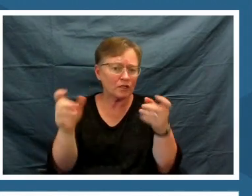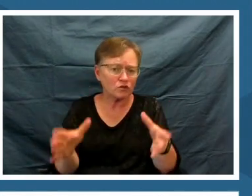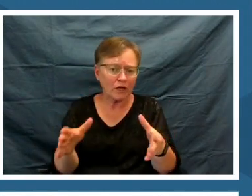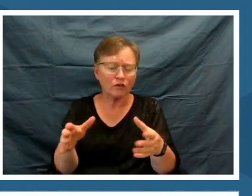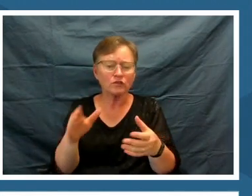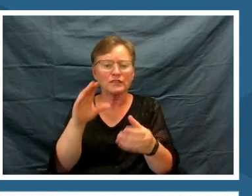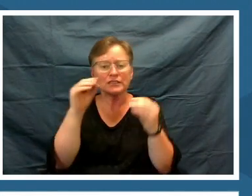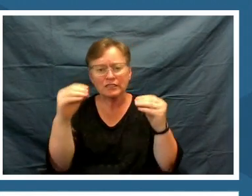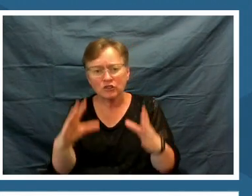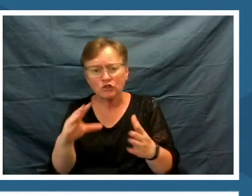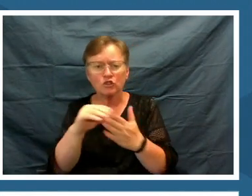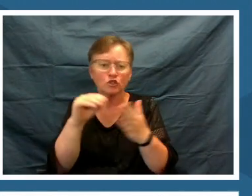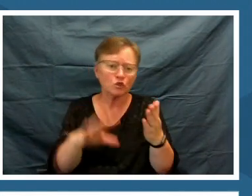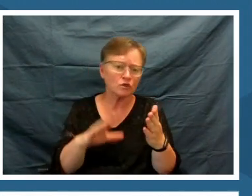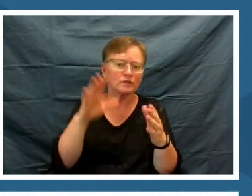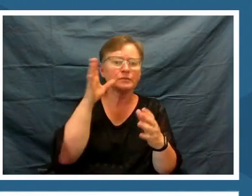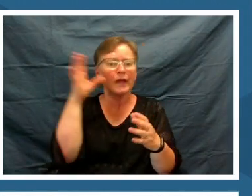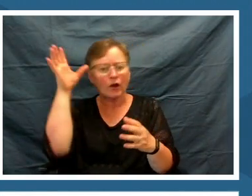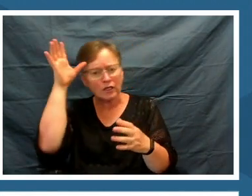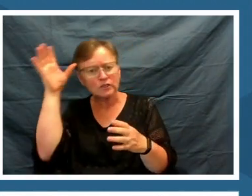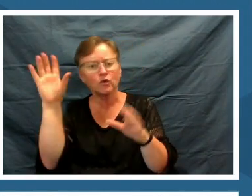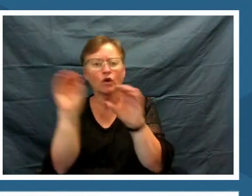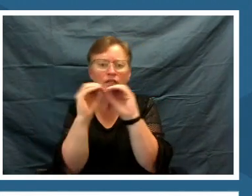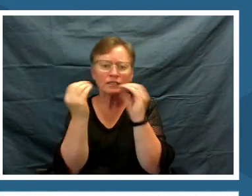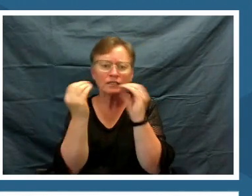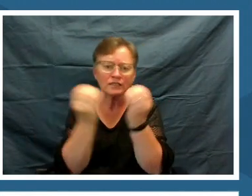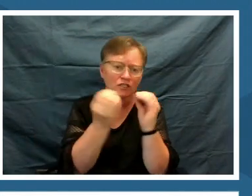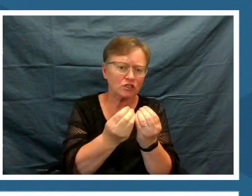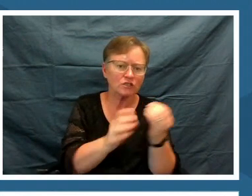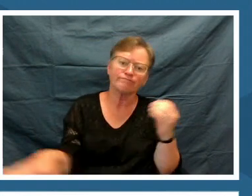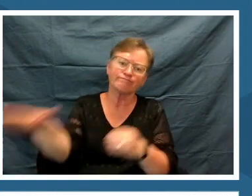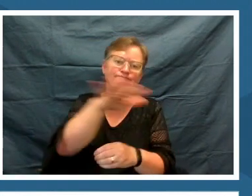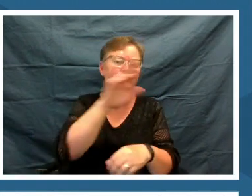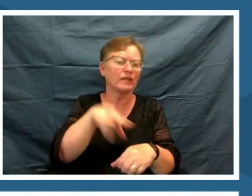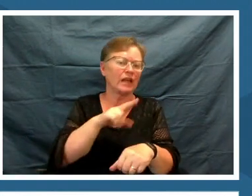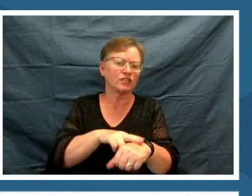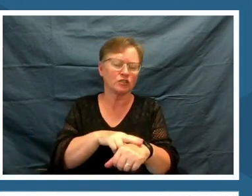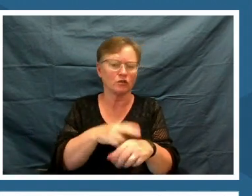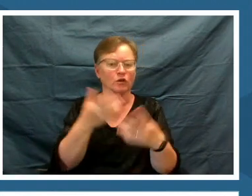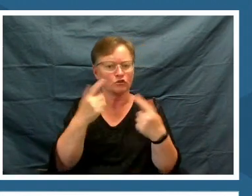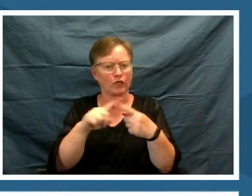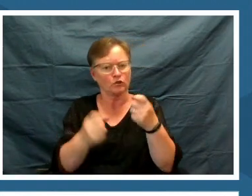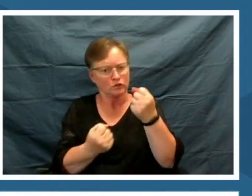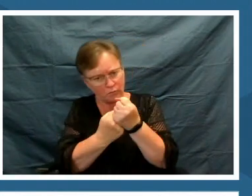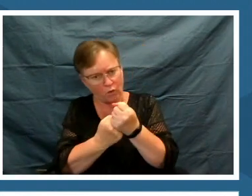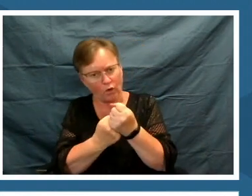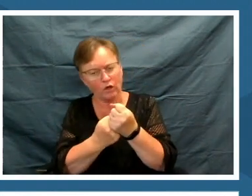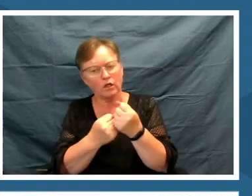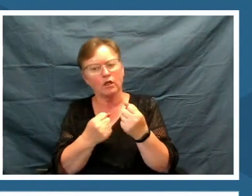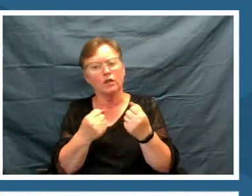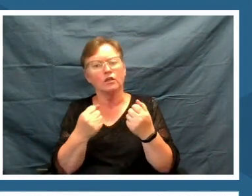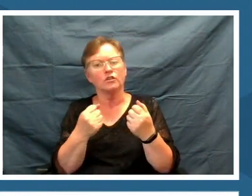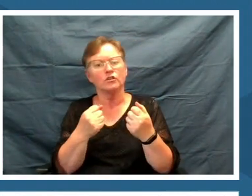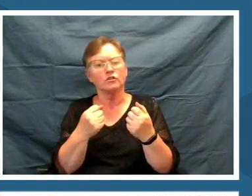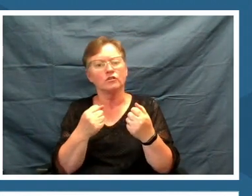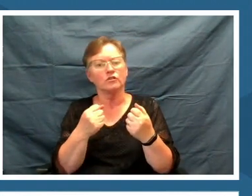and organizations throughout the nation um in an effort to make inventing a fun